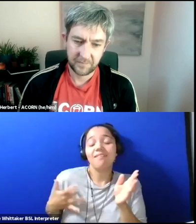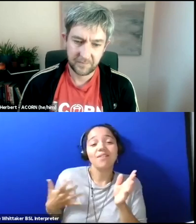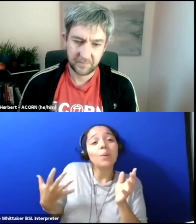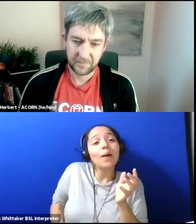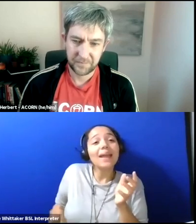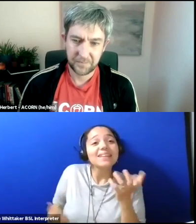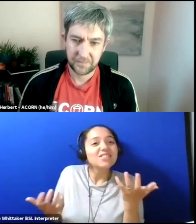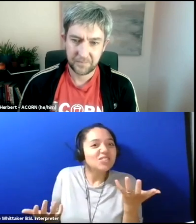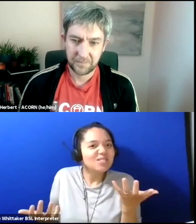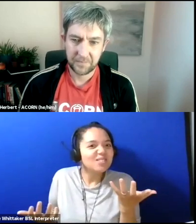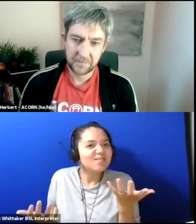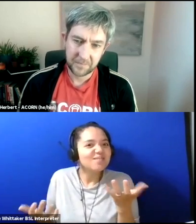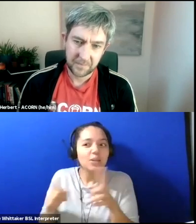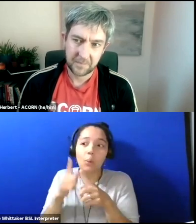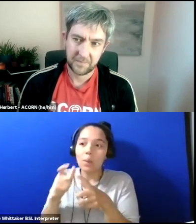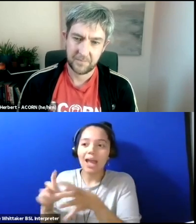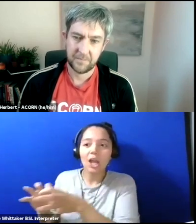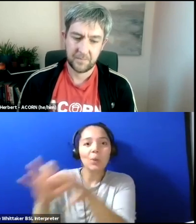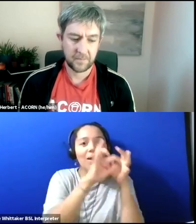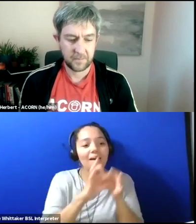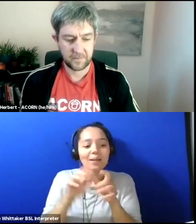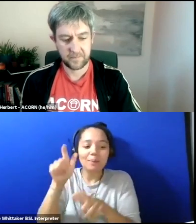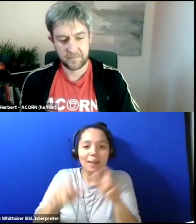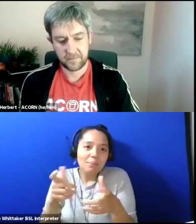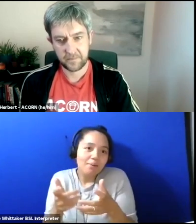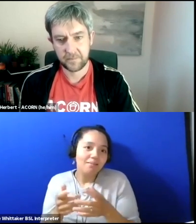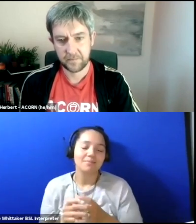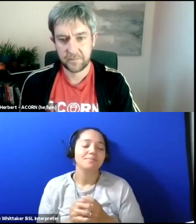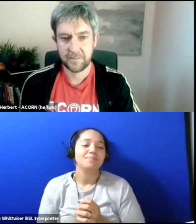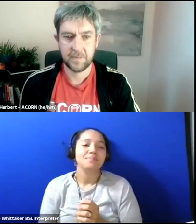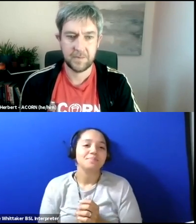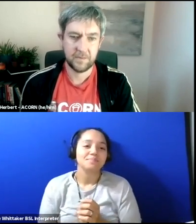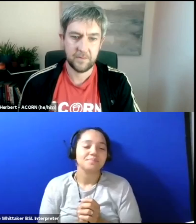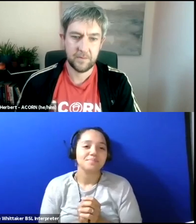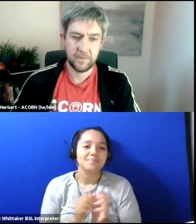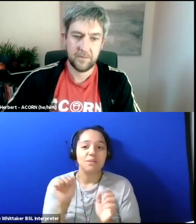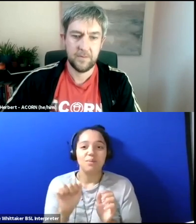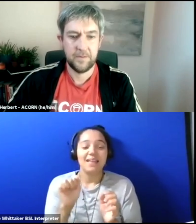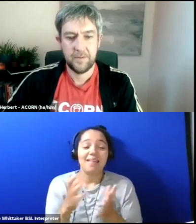that you can unite people around. Yeah, that's so exciting.